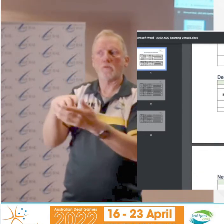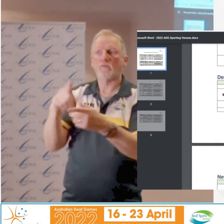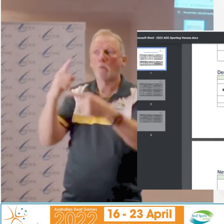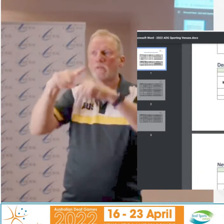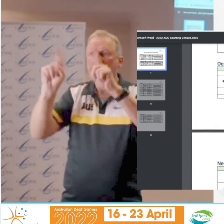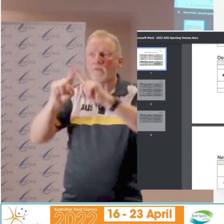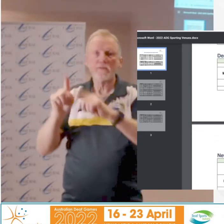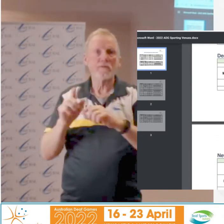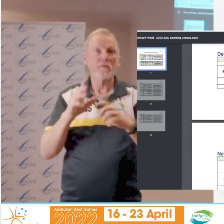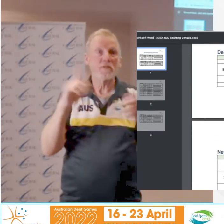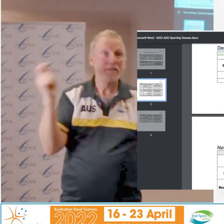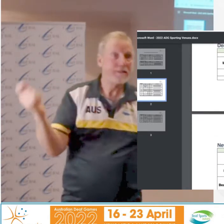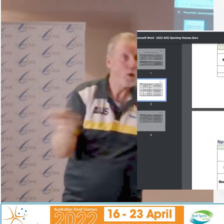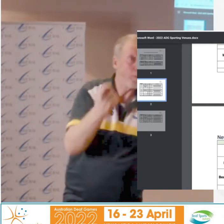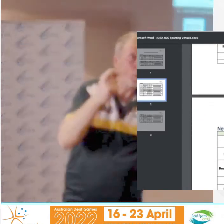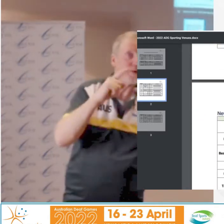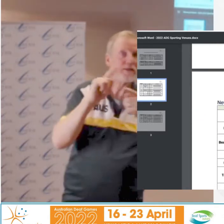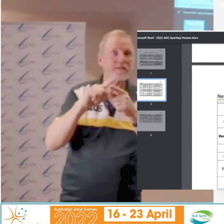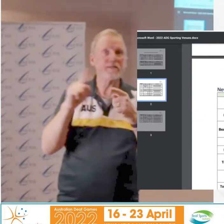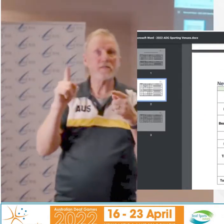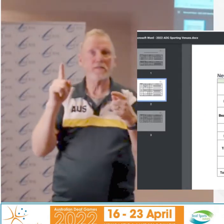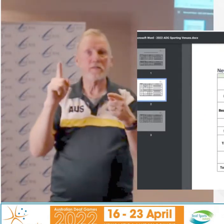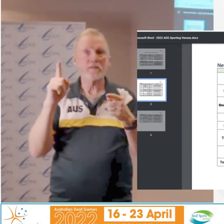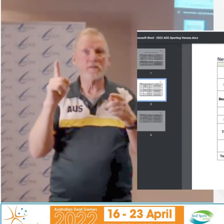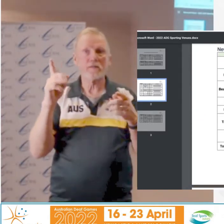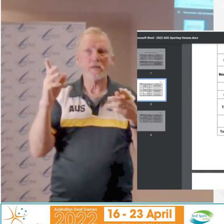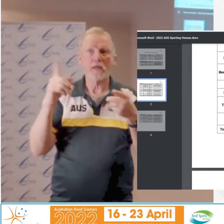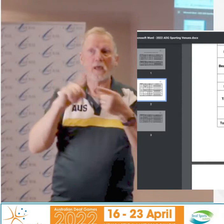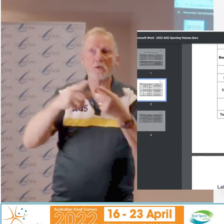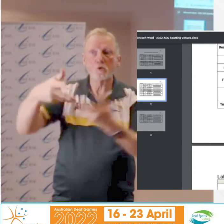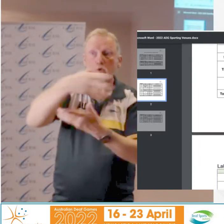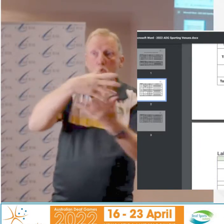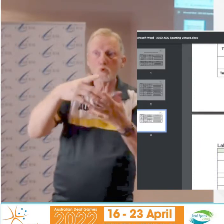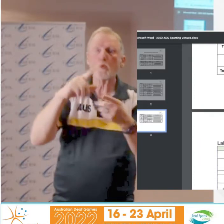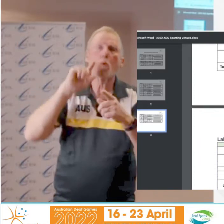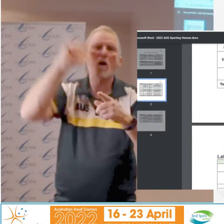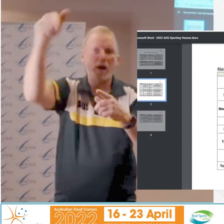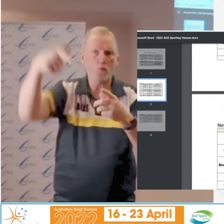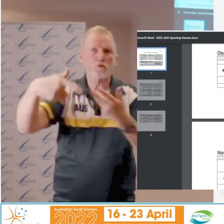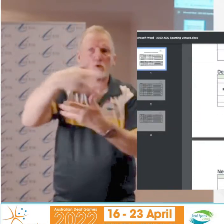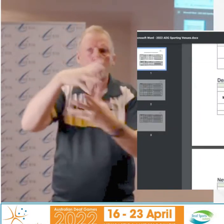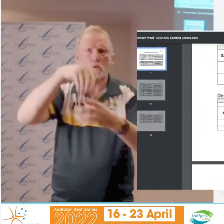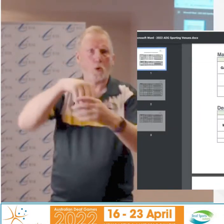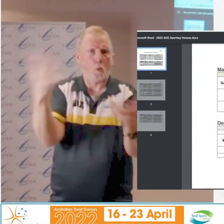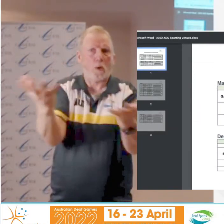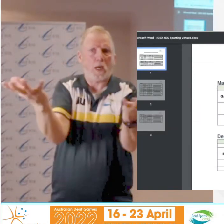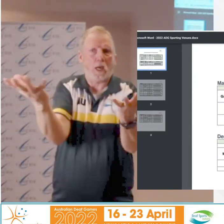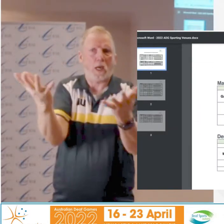which will open up the location where the ceremonies are where the social programs are